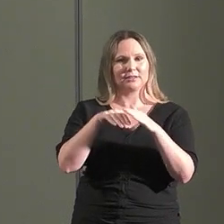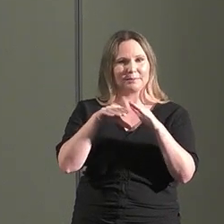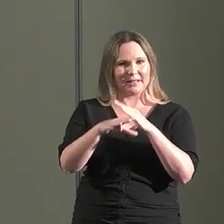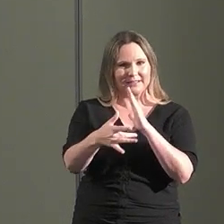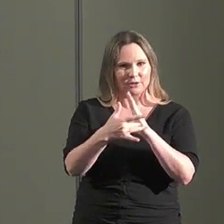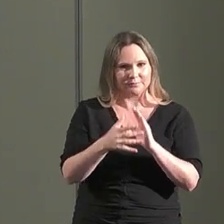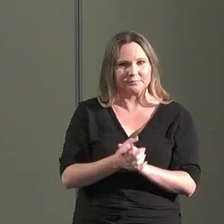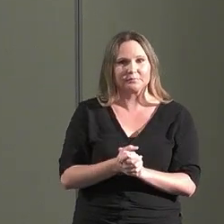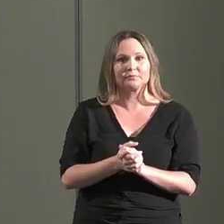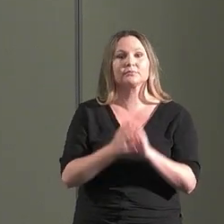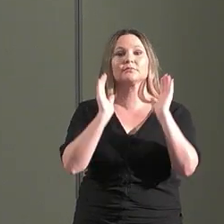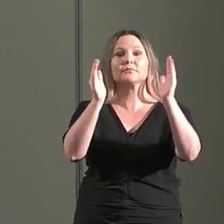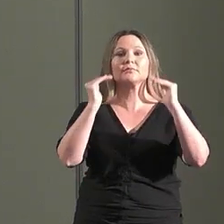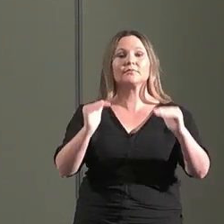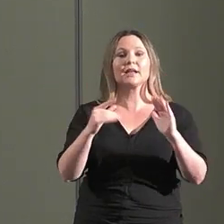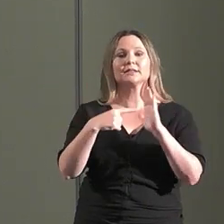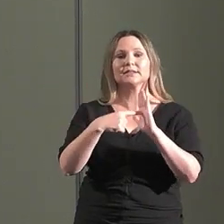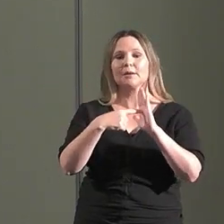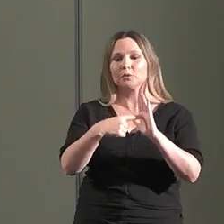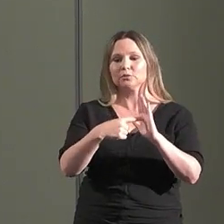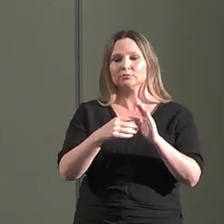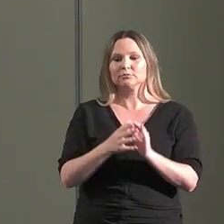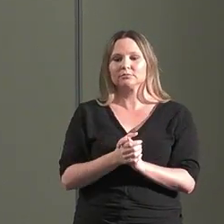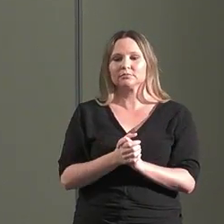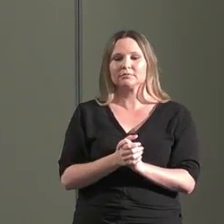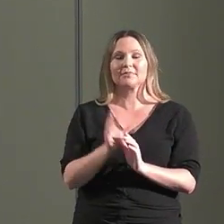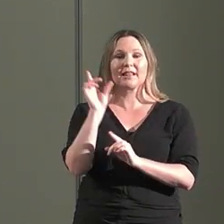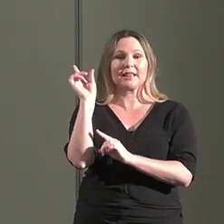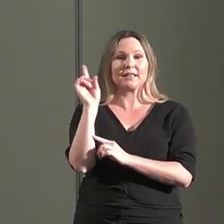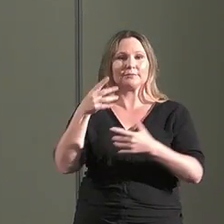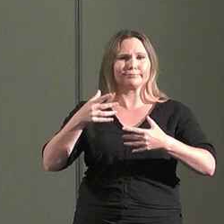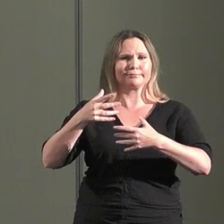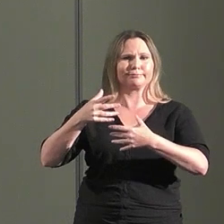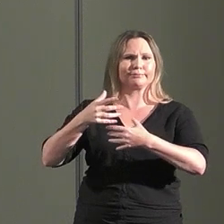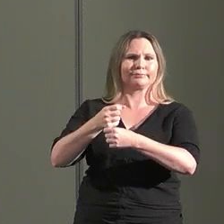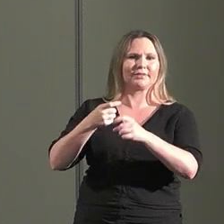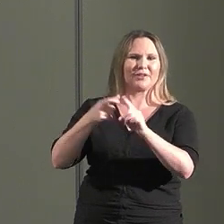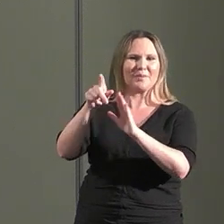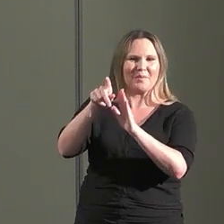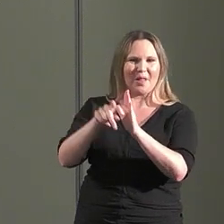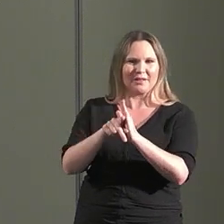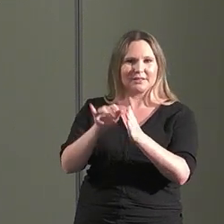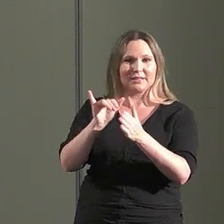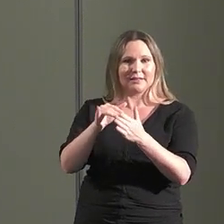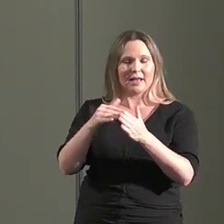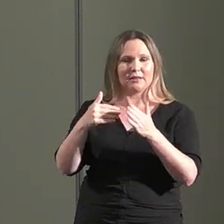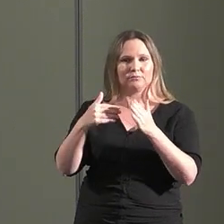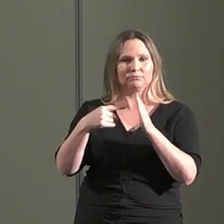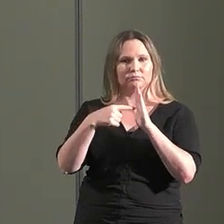The next example shows you -- this is a snippet from a policy that has an enforcement mechanism.